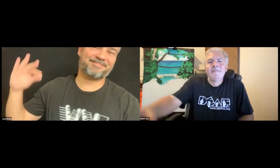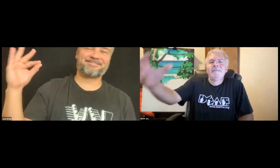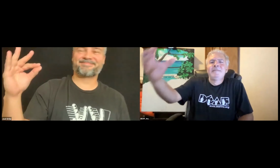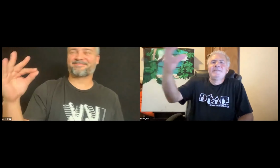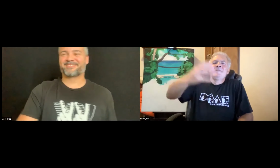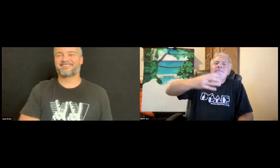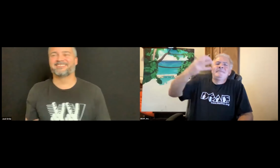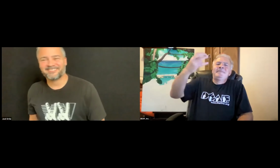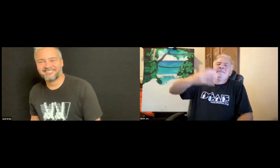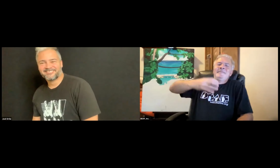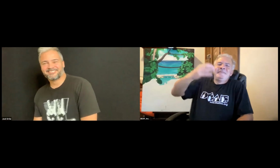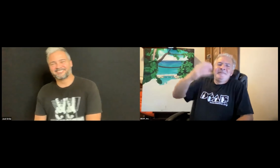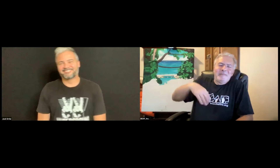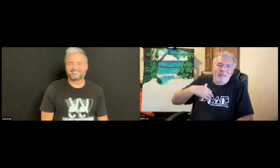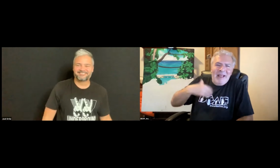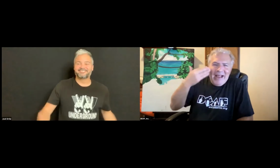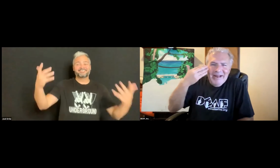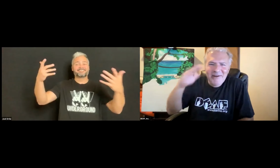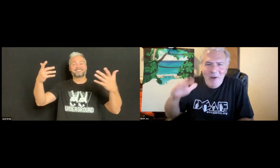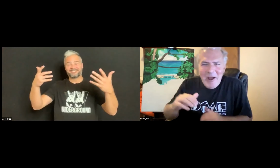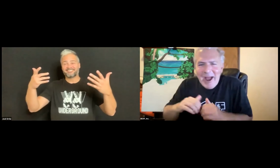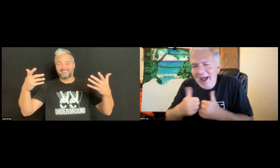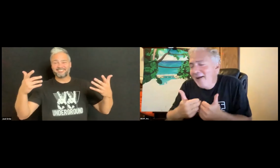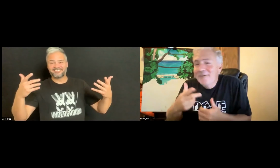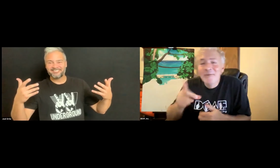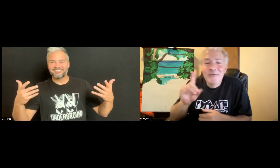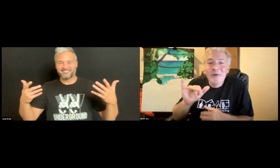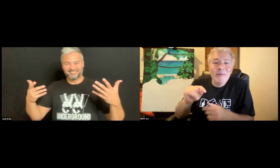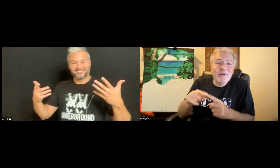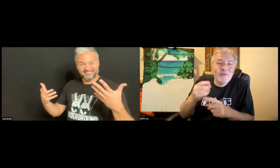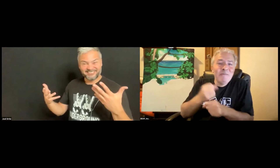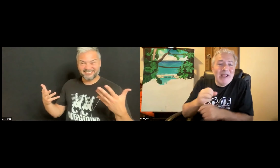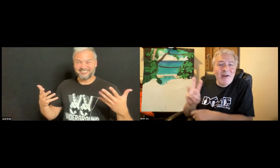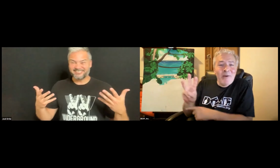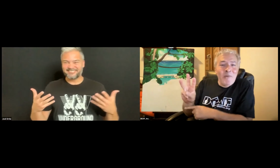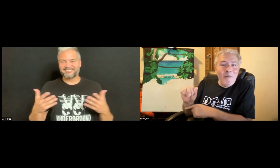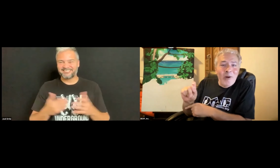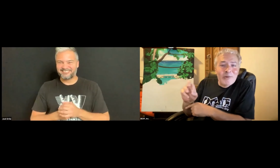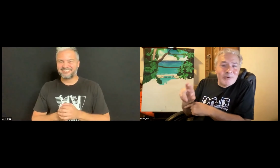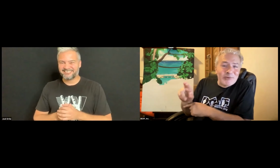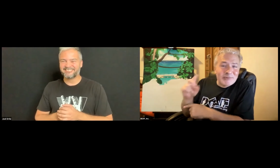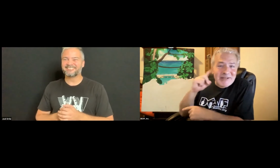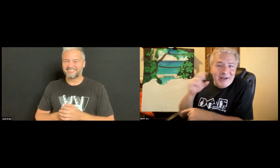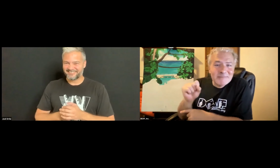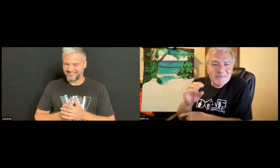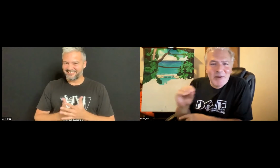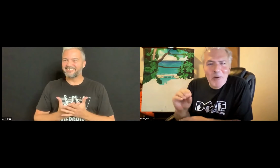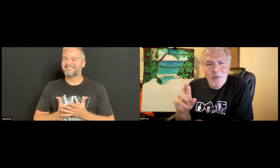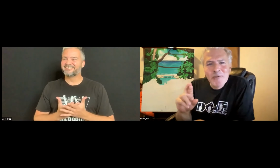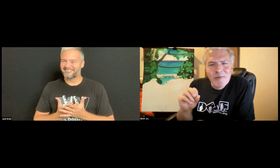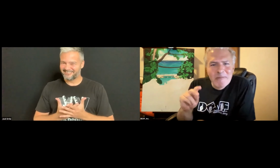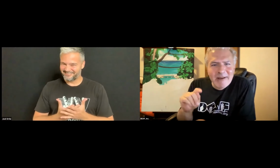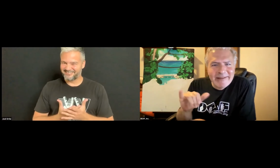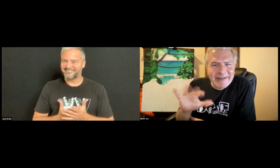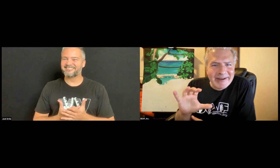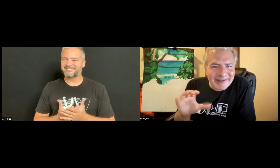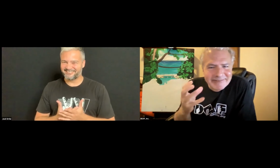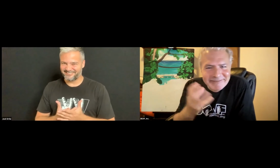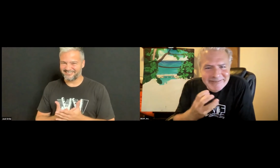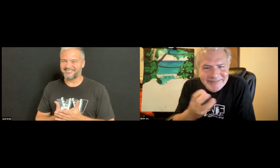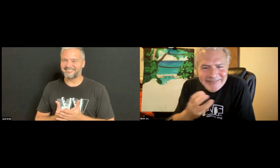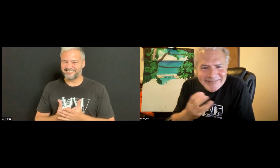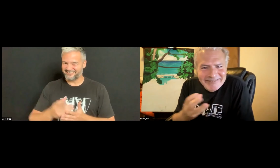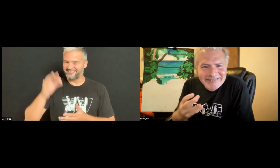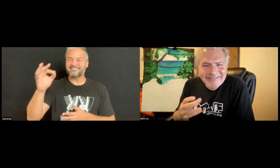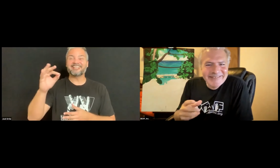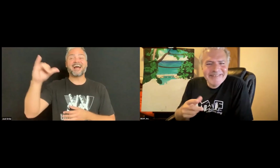Wow. That was amazing! I don't know how you do it but you made water sound so romantic!